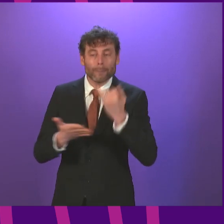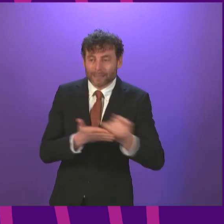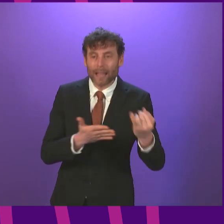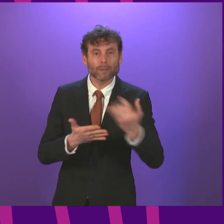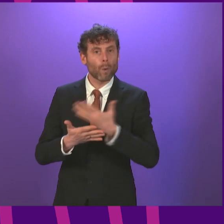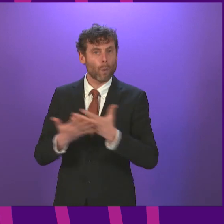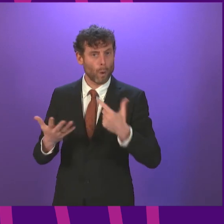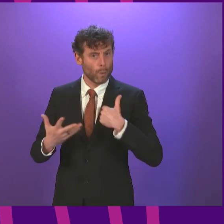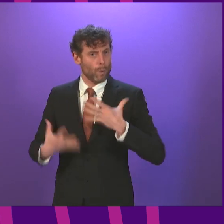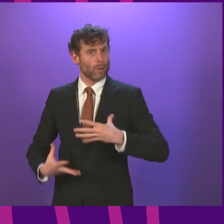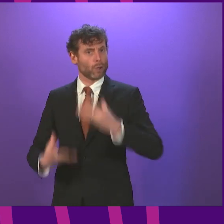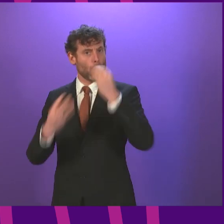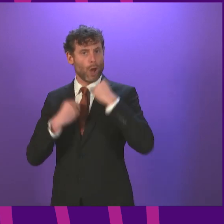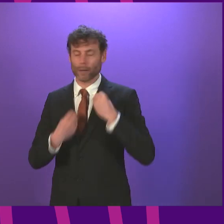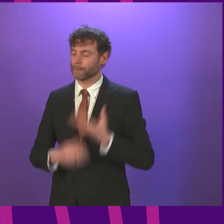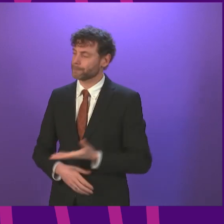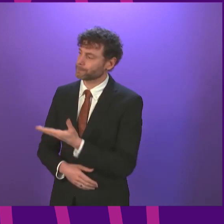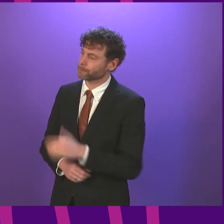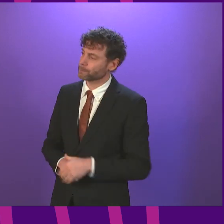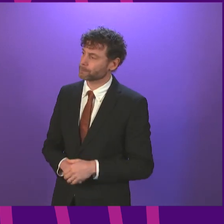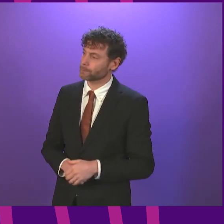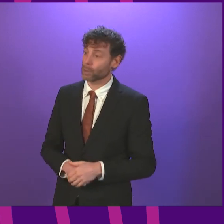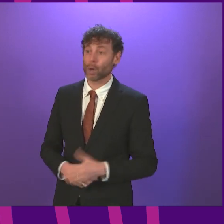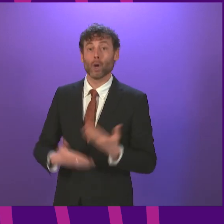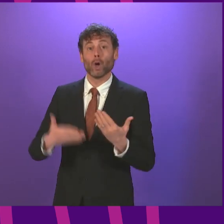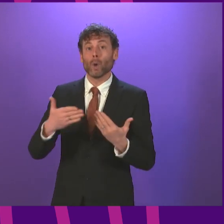Ruth Davidson: The new evidence that was withheld from the